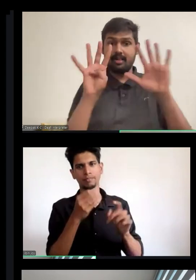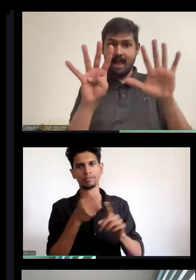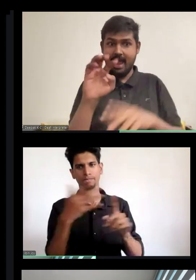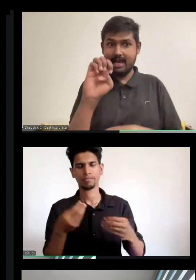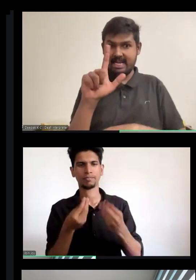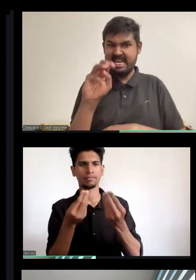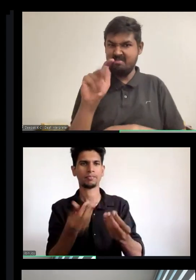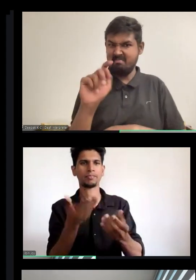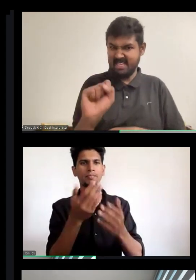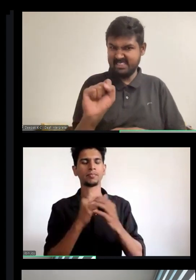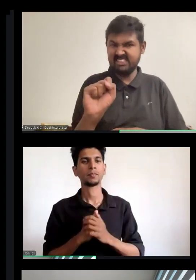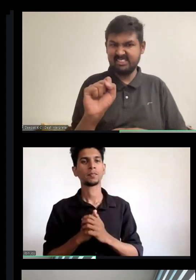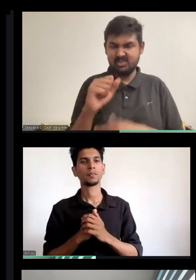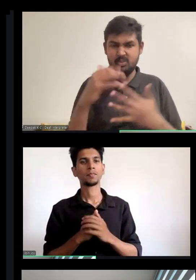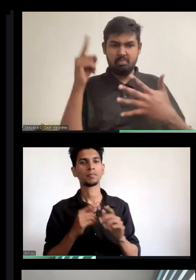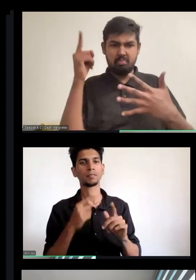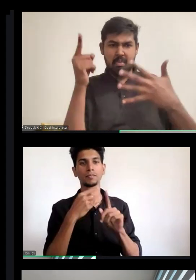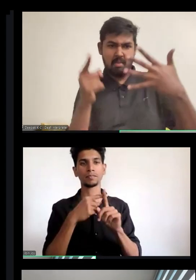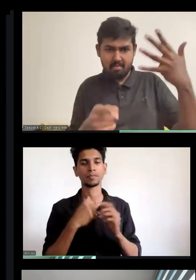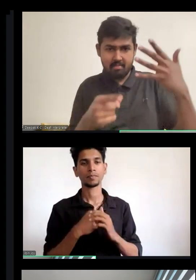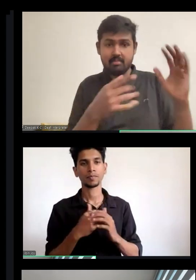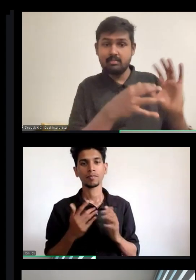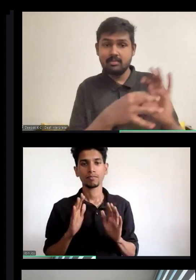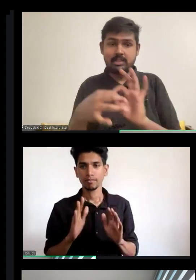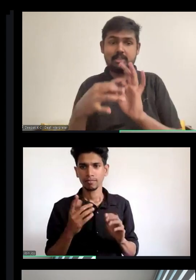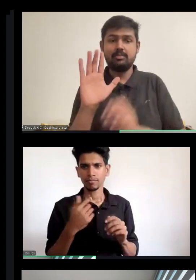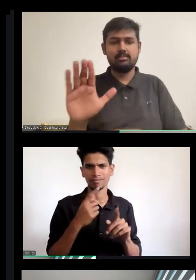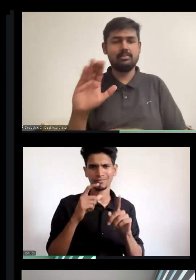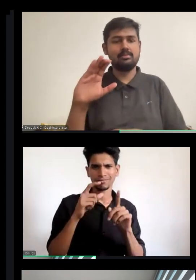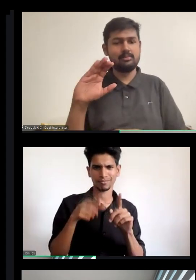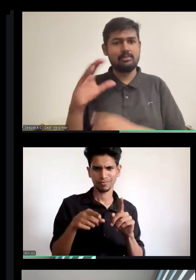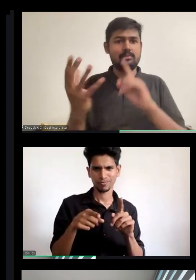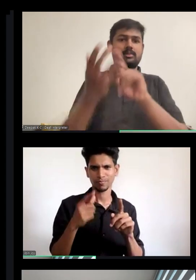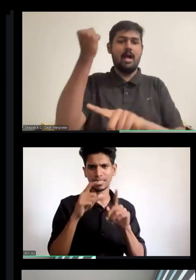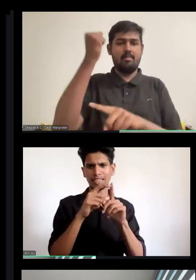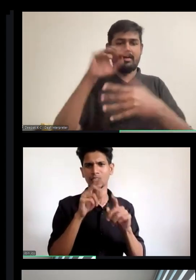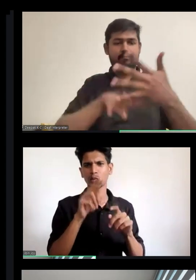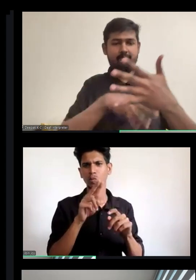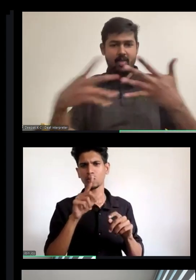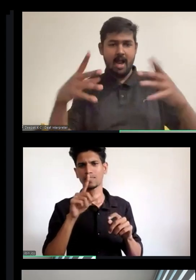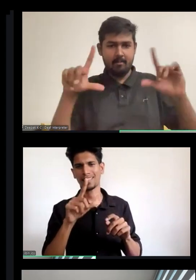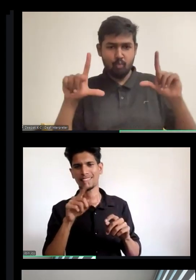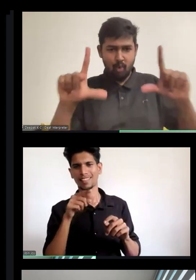And I'll also mention what we do at D2L because I can't just come here and talk if we haven't really walked that walk.